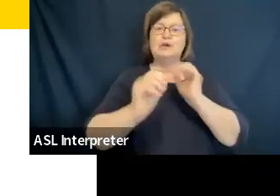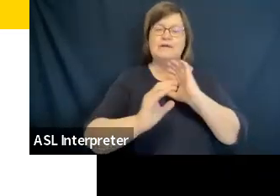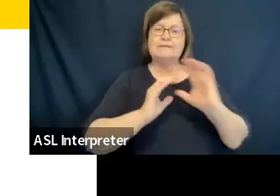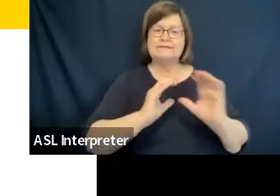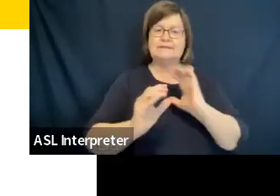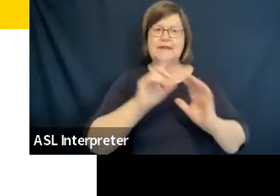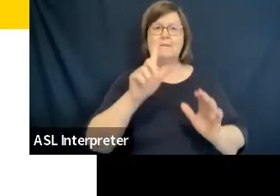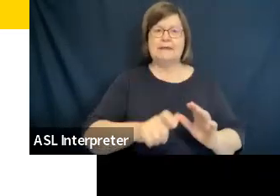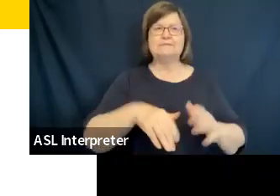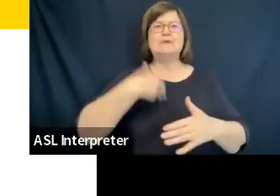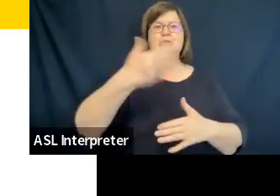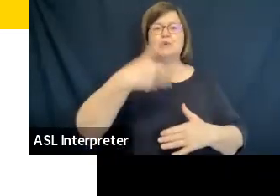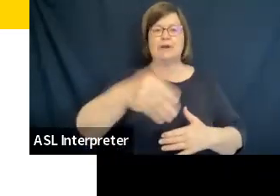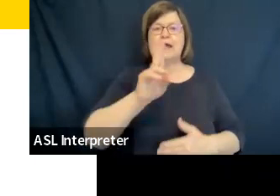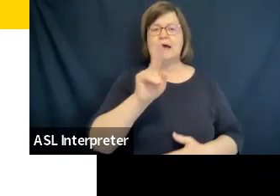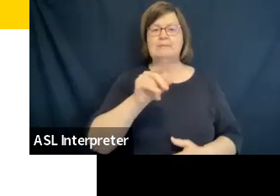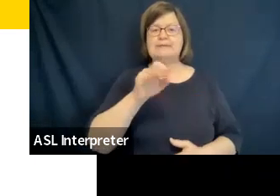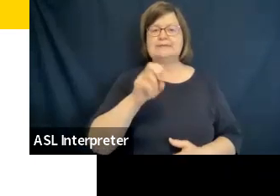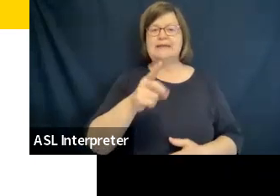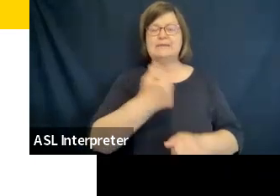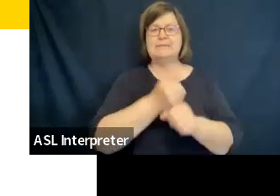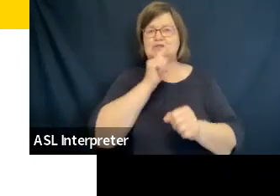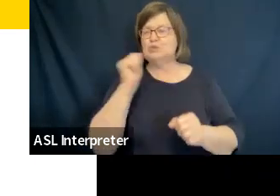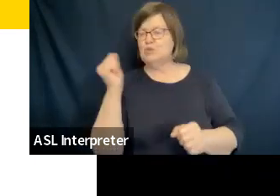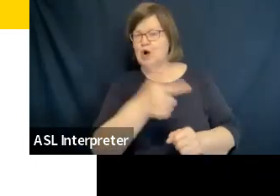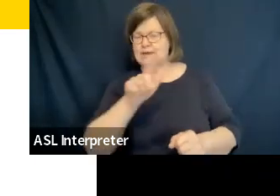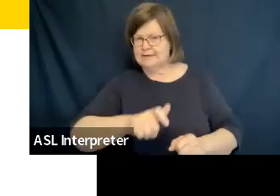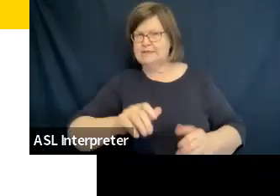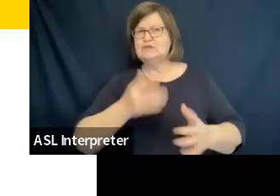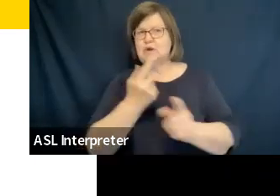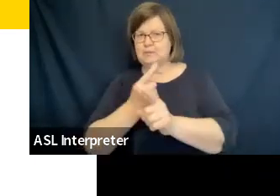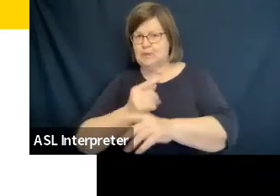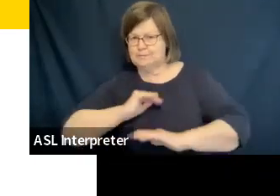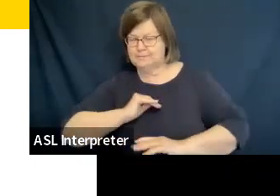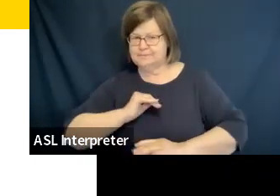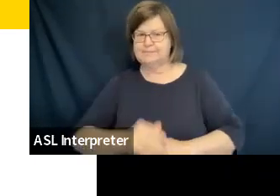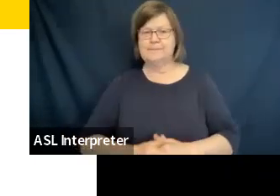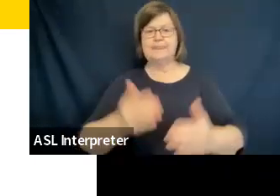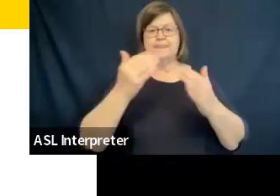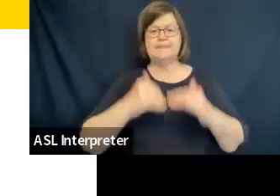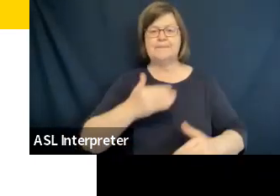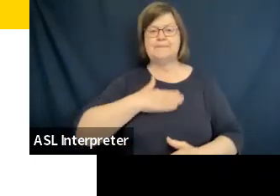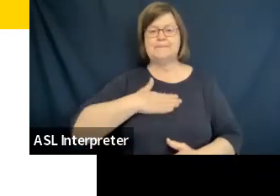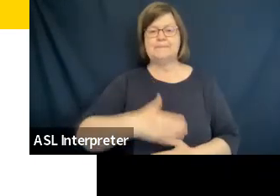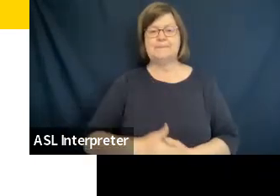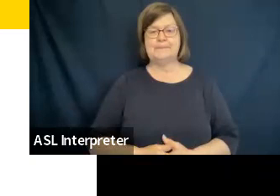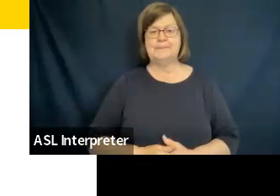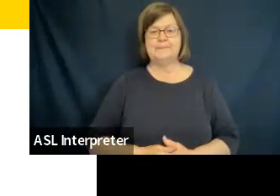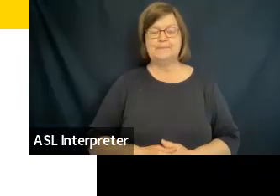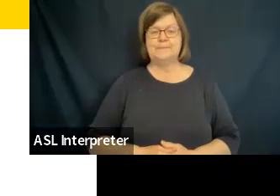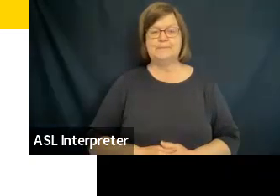must be periodically updated to ensure all needs are being appropriately met. Next slide, please.